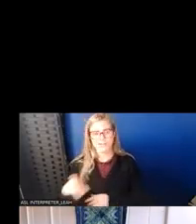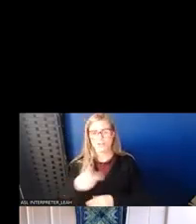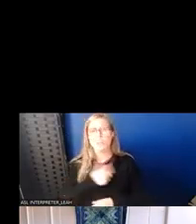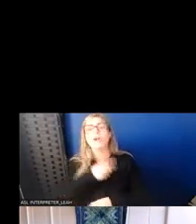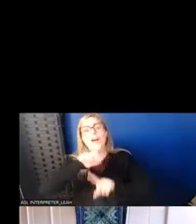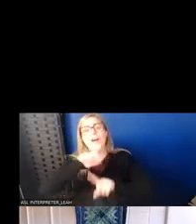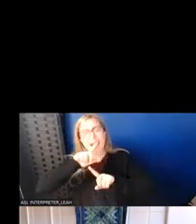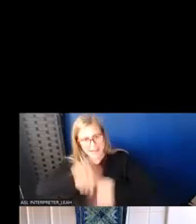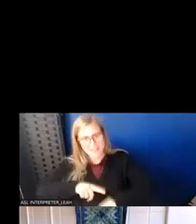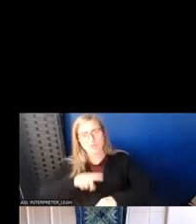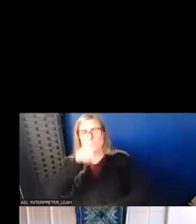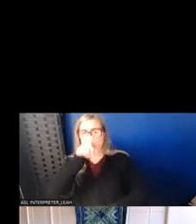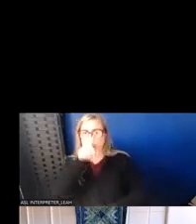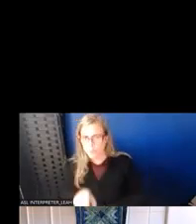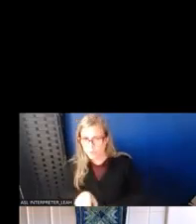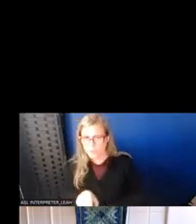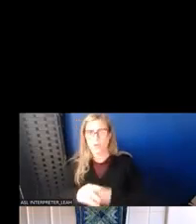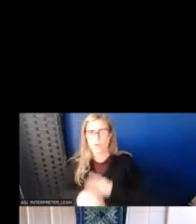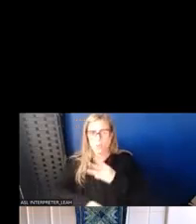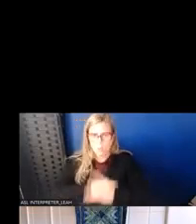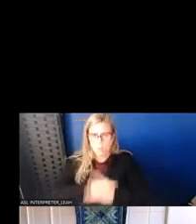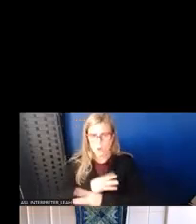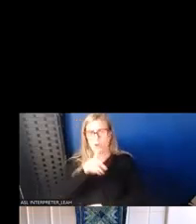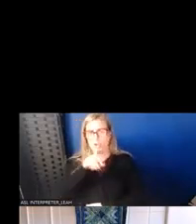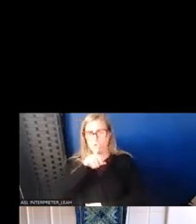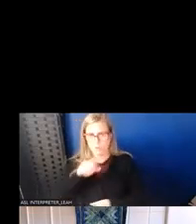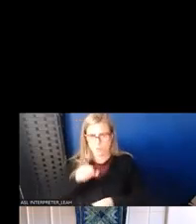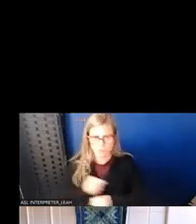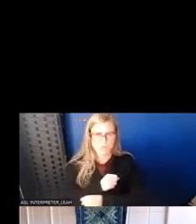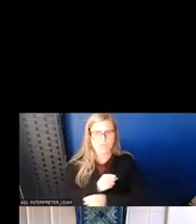And this question about why do some treatments work to prevent